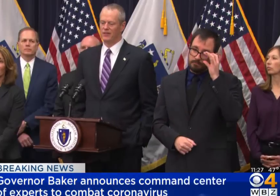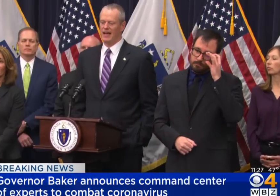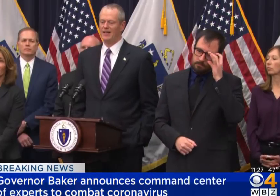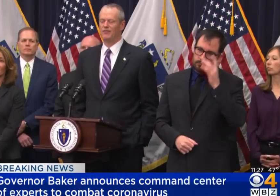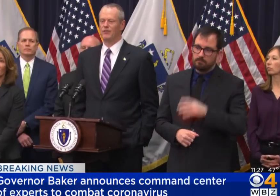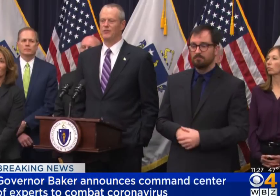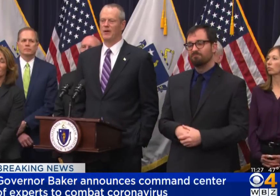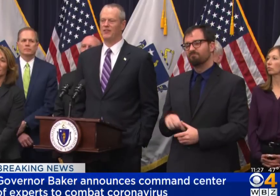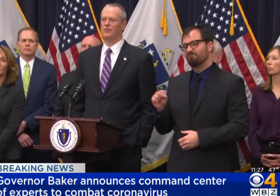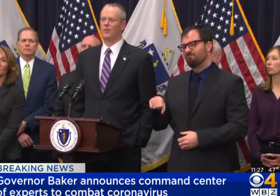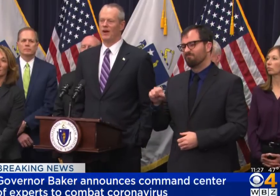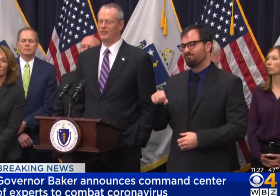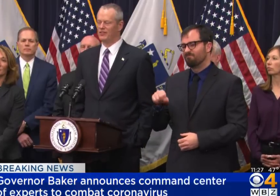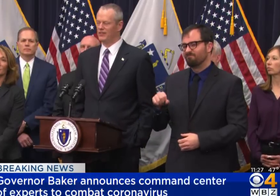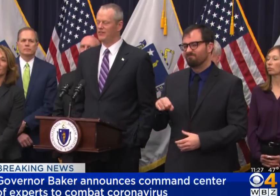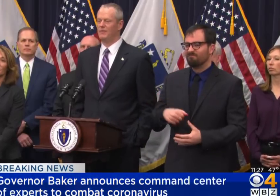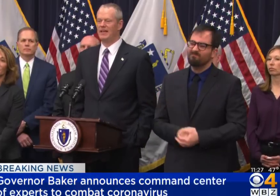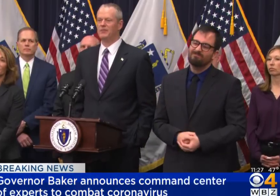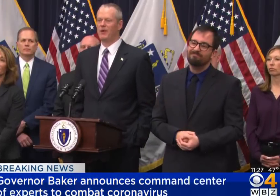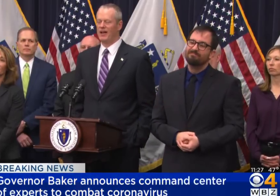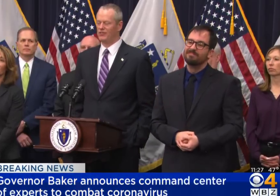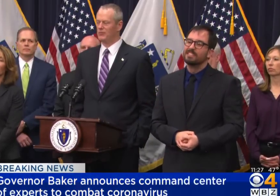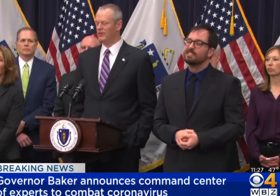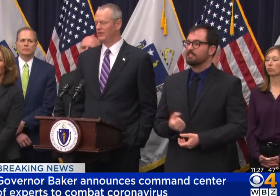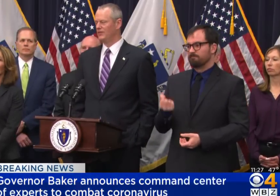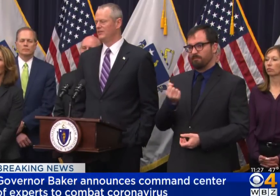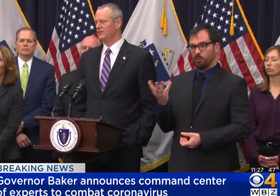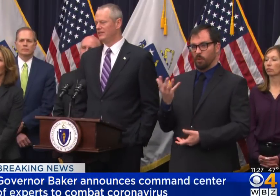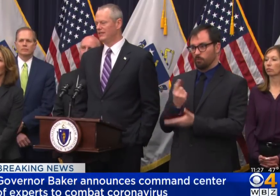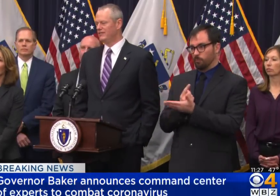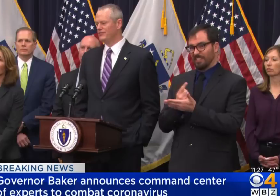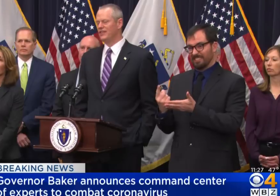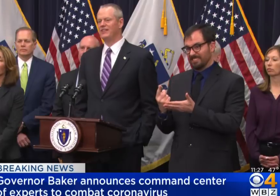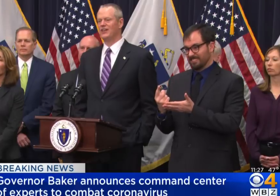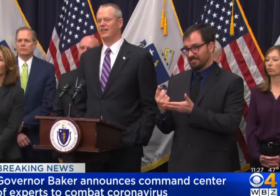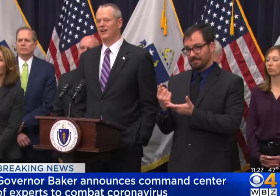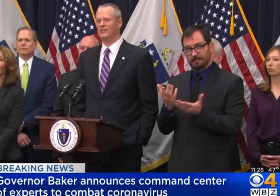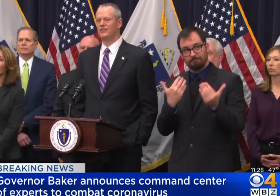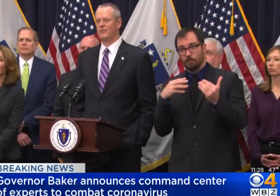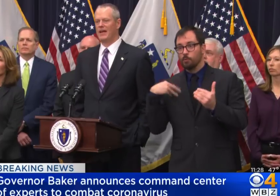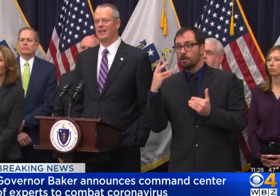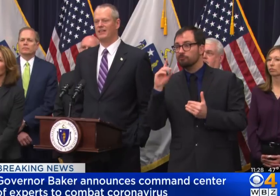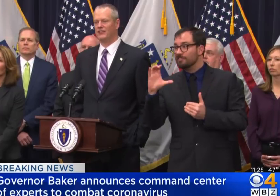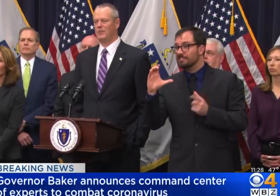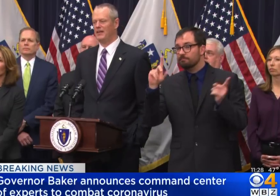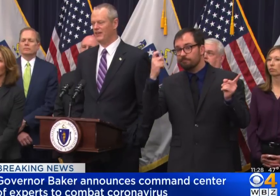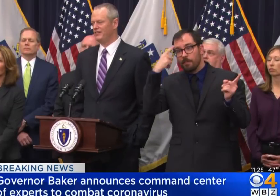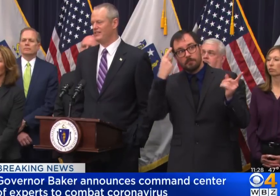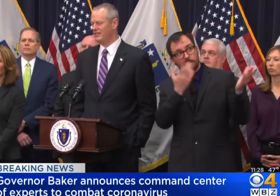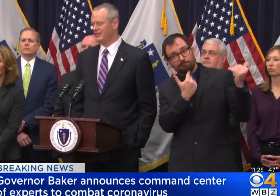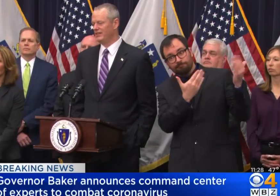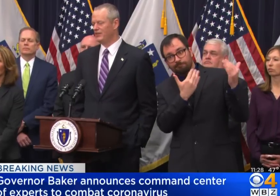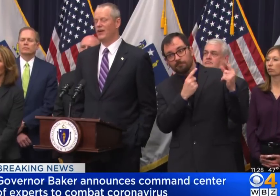WE HAVE SAID FOR THE PAST COUPLE OF WEEKS THAT WE ARE DEEPLY CONCERNED ABOUT THE LACK